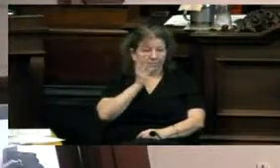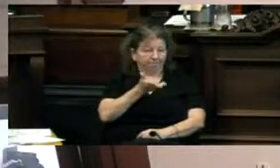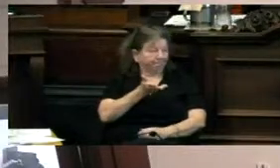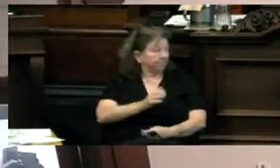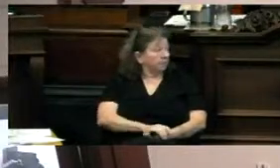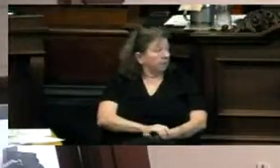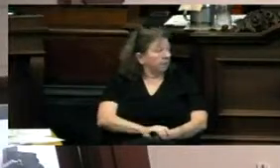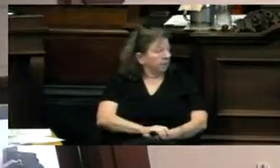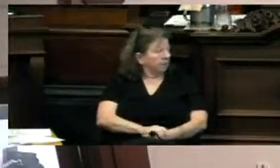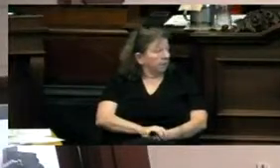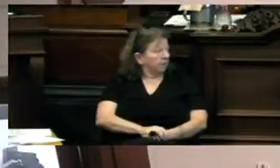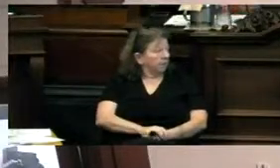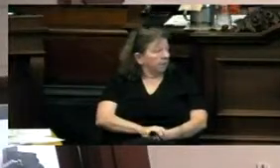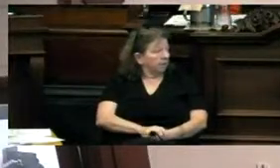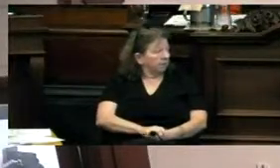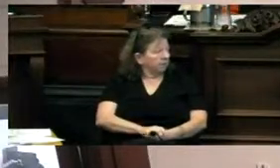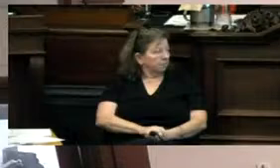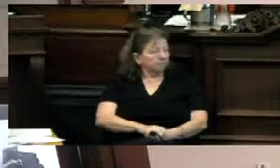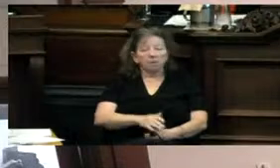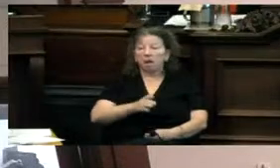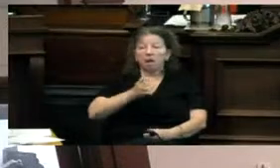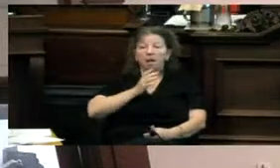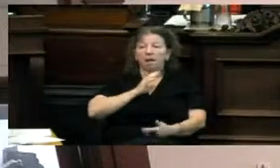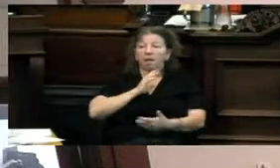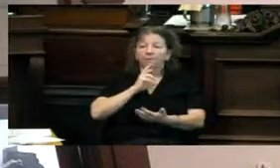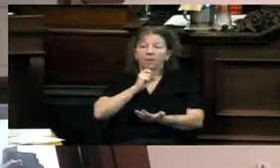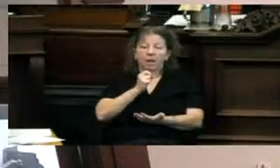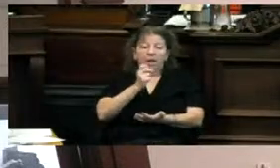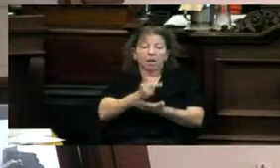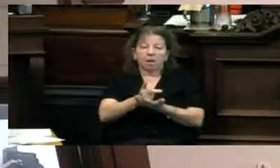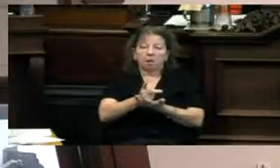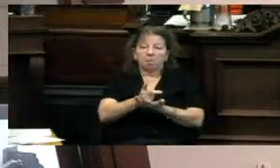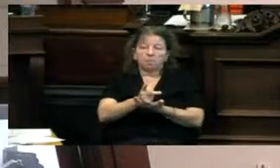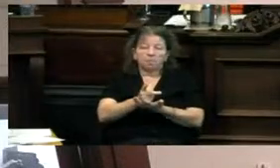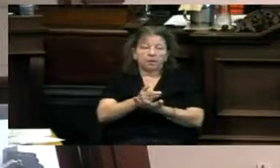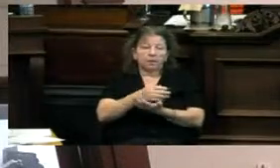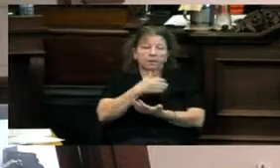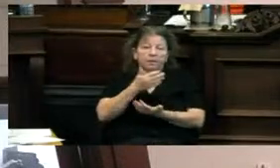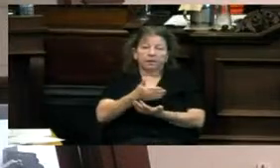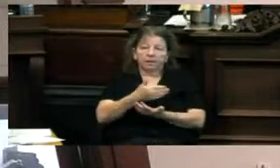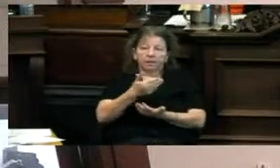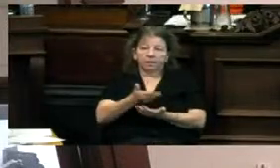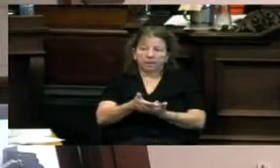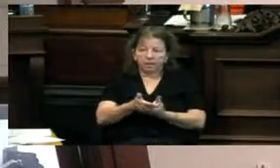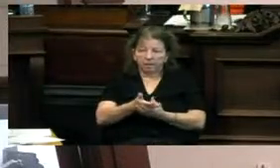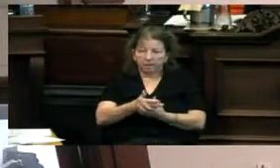question for law. Probably so I